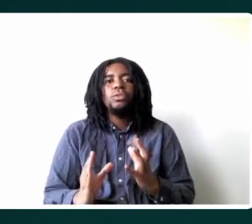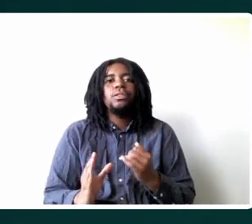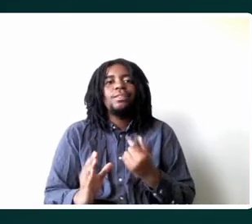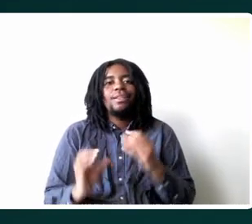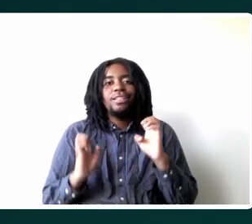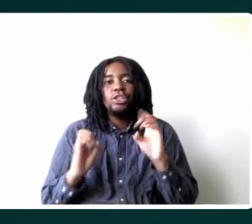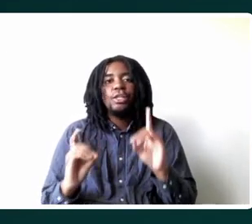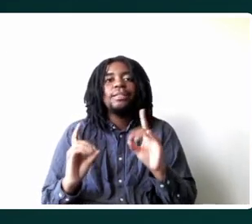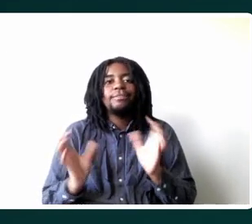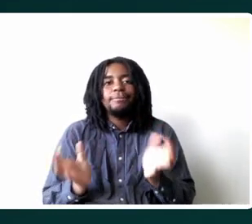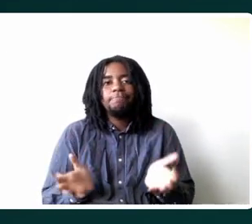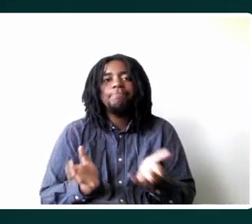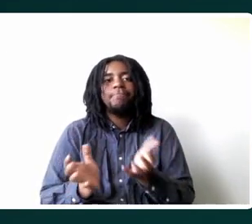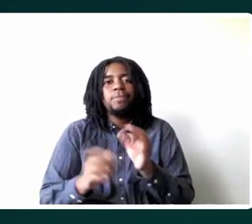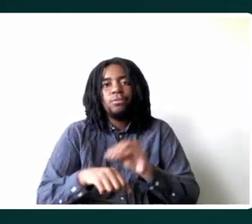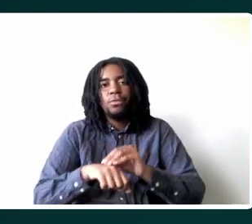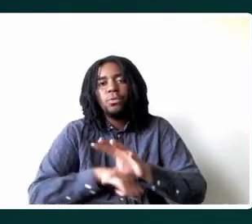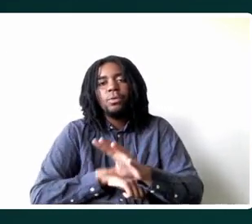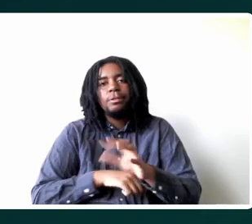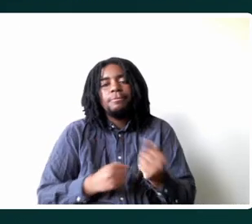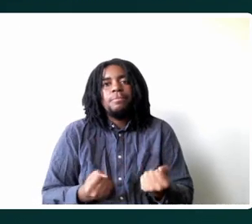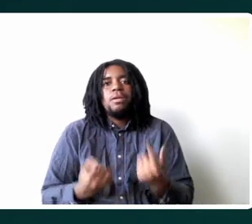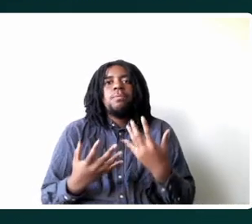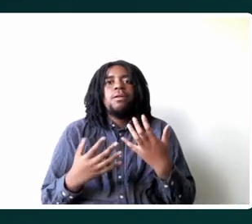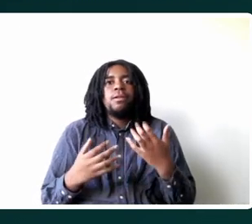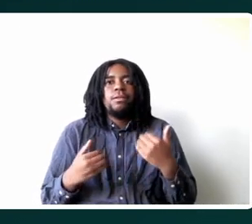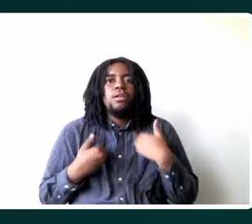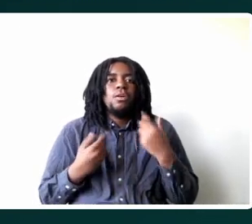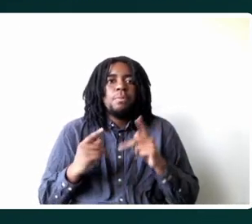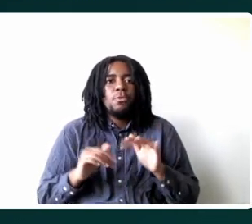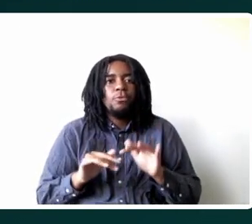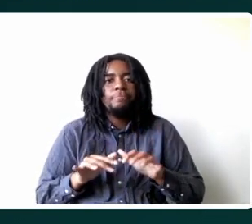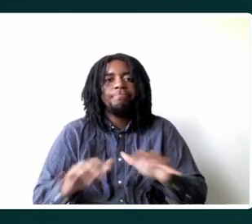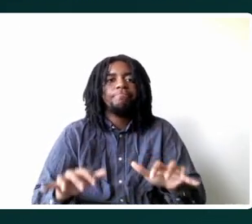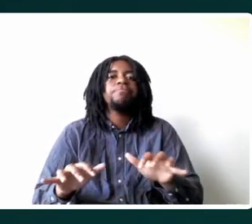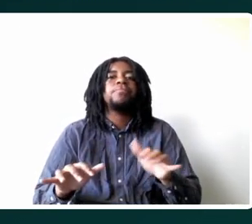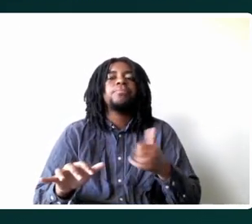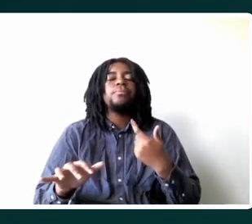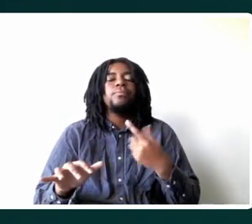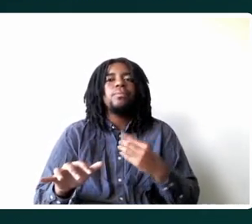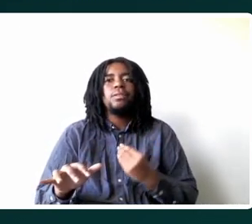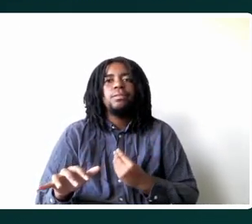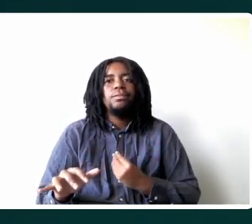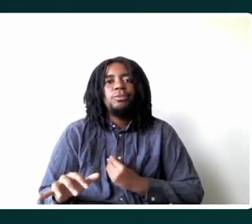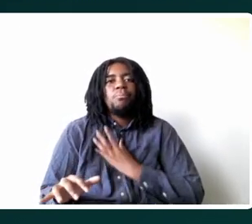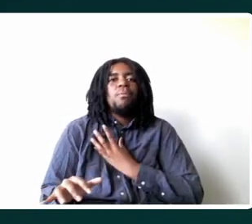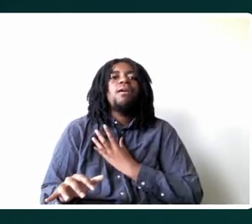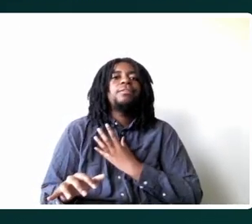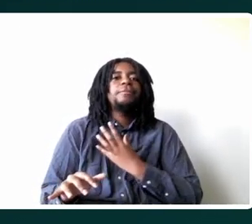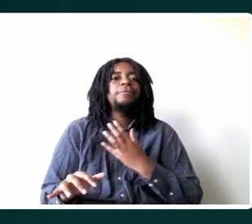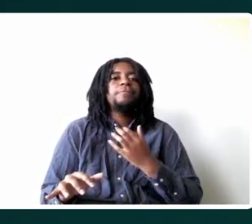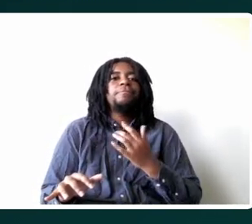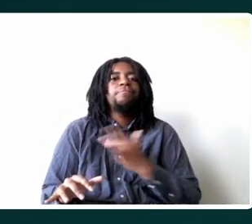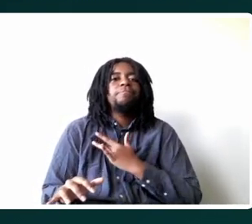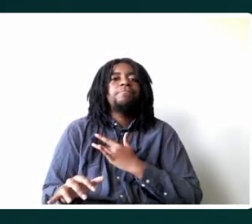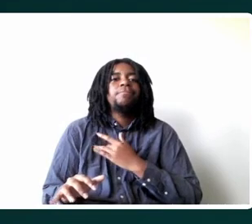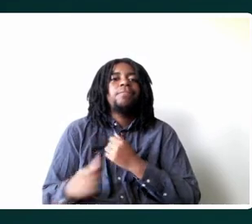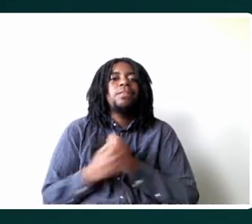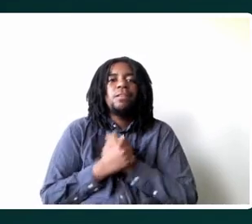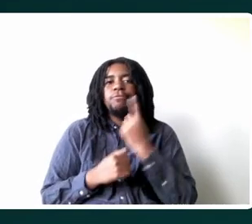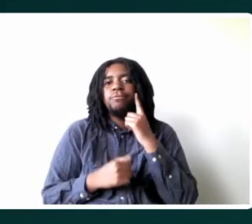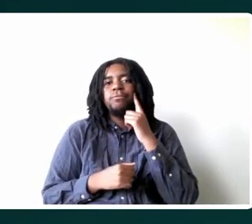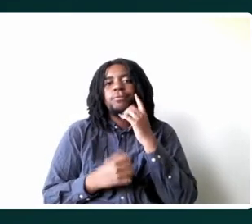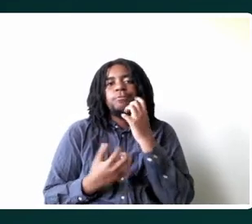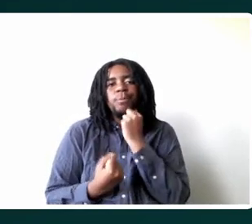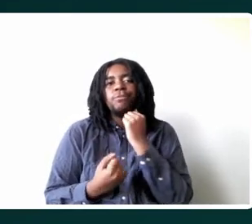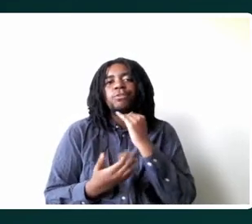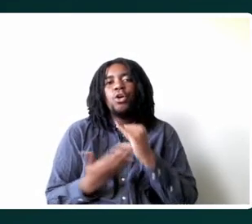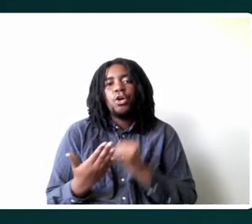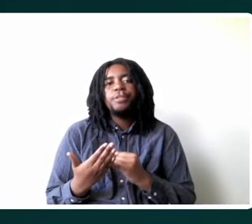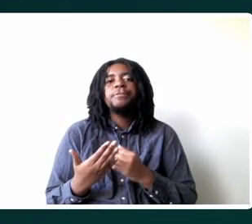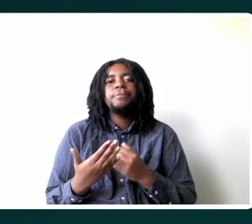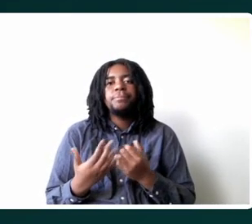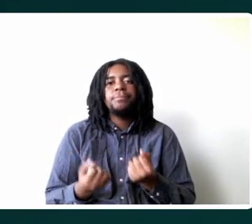generations of young people and inspiring a love of the arts and generations of young people. She